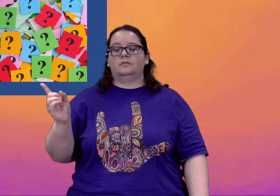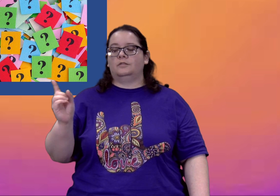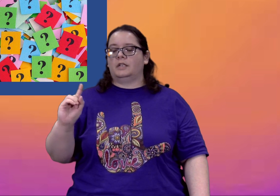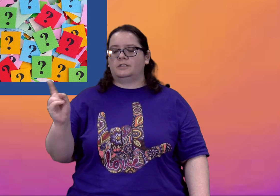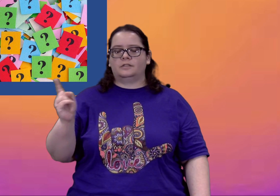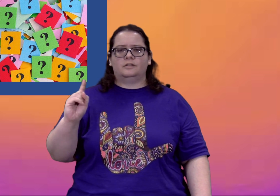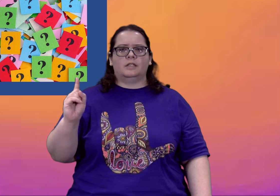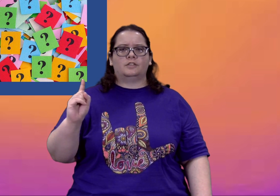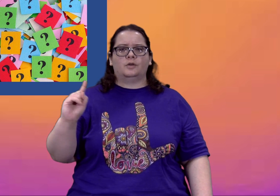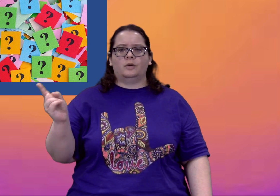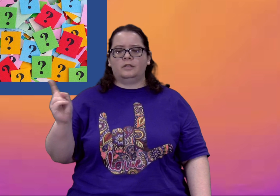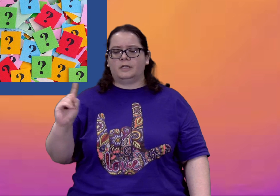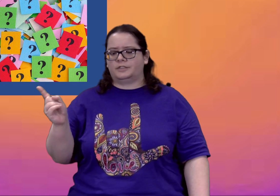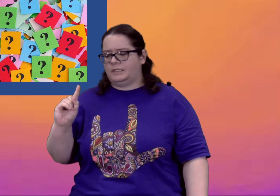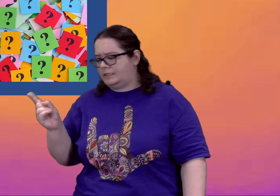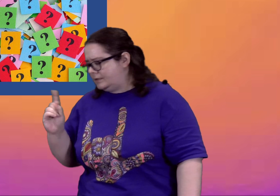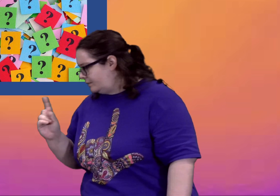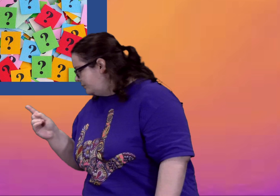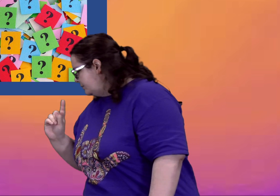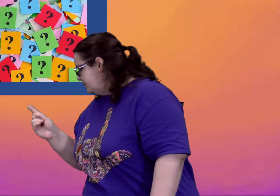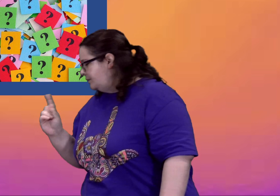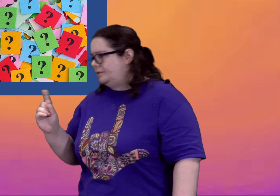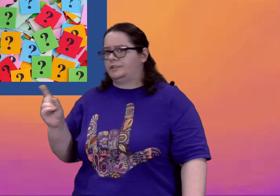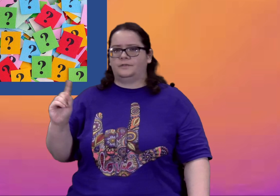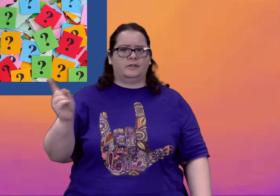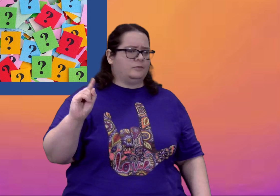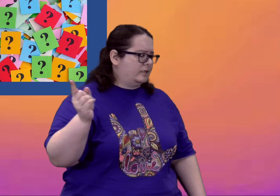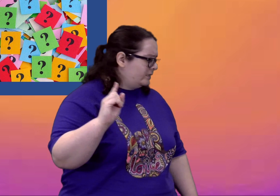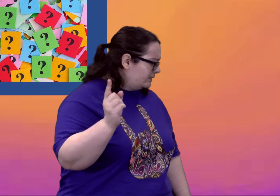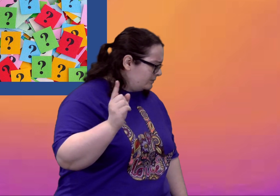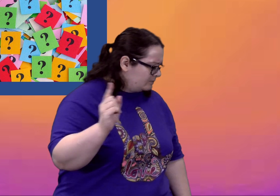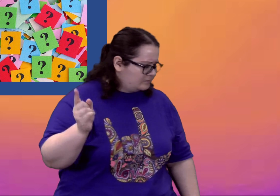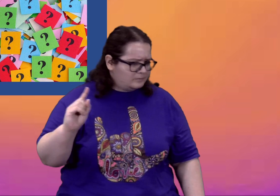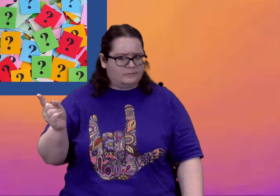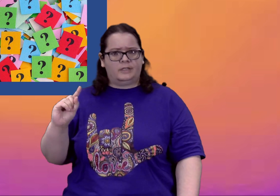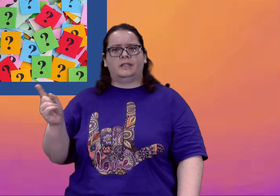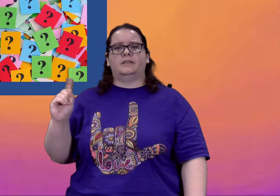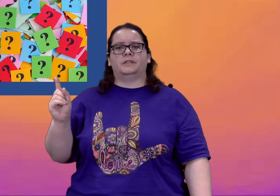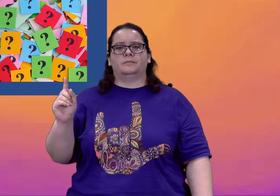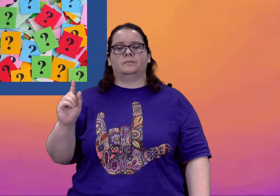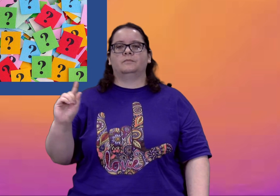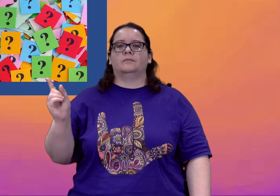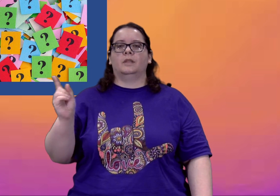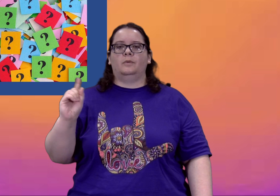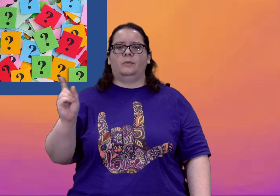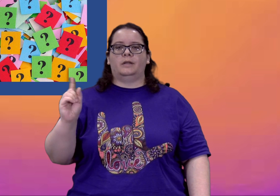You lost a toy, you lost your keys. lost your phone. Where is it? Where'd I leave it? Where.